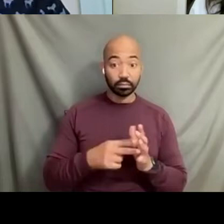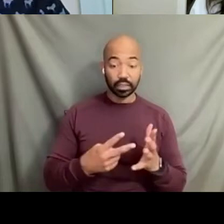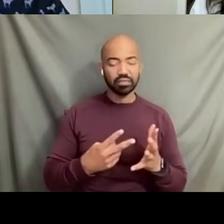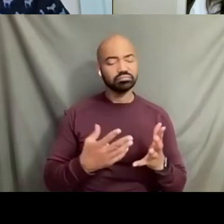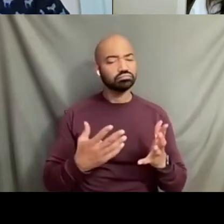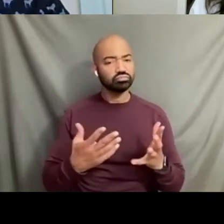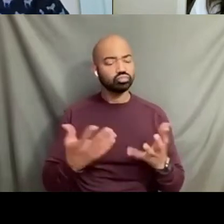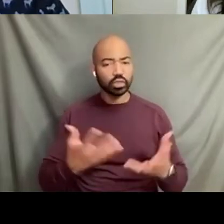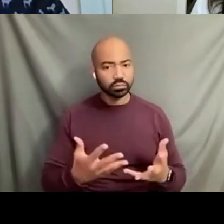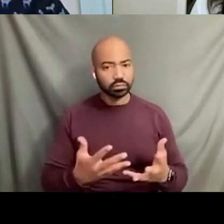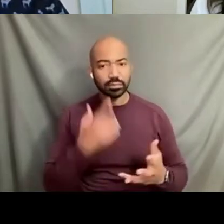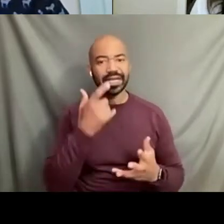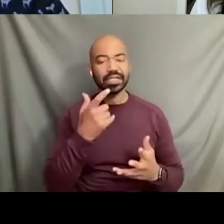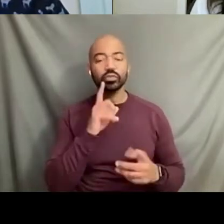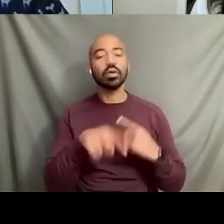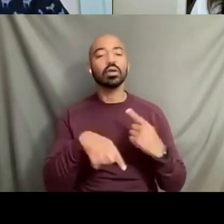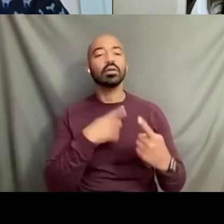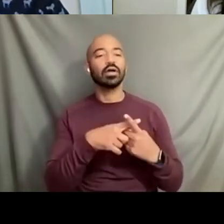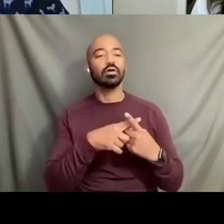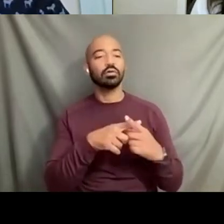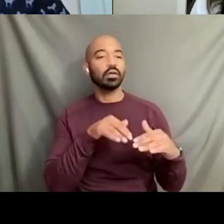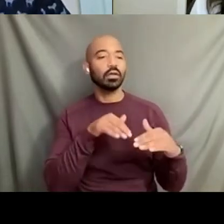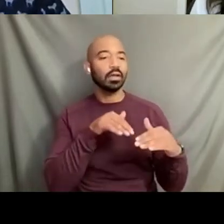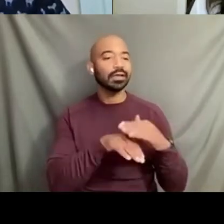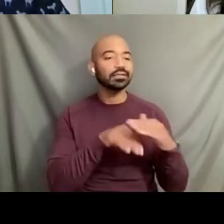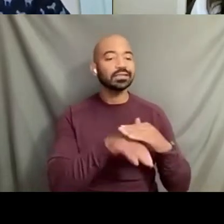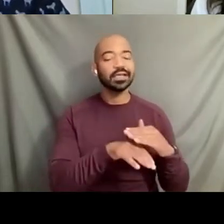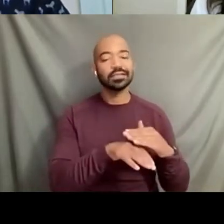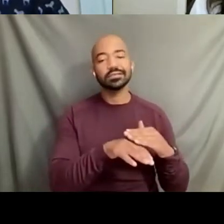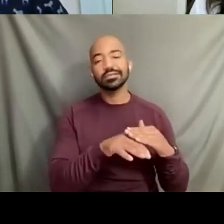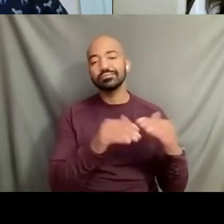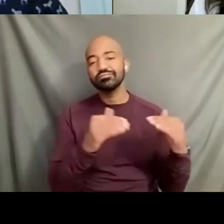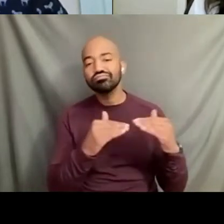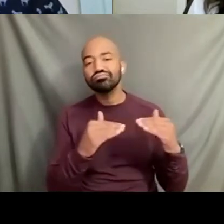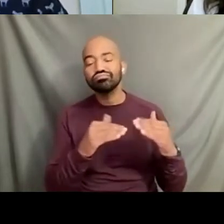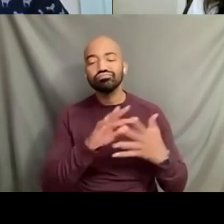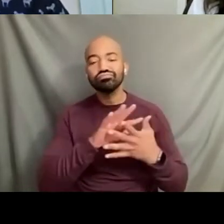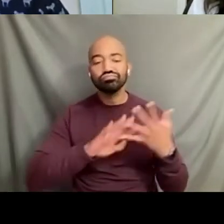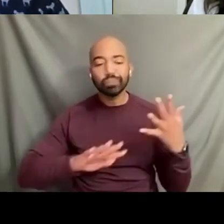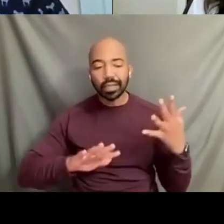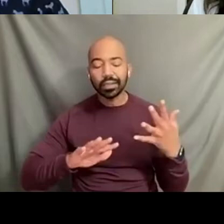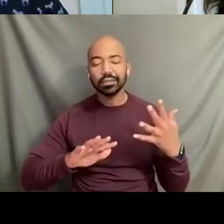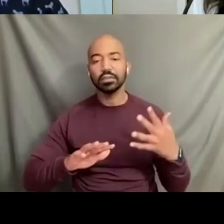talk about equality of access and blah, blah, blah. My question is: Does that help to build